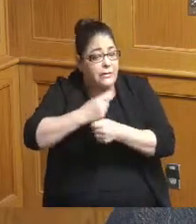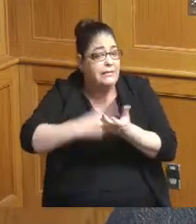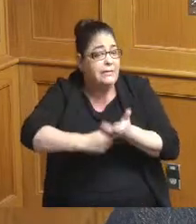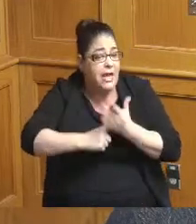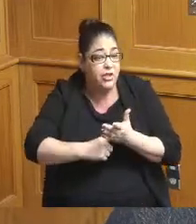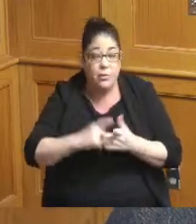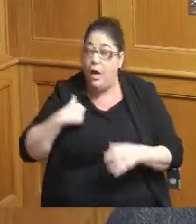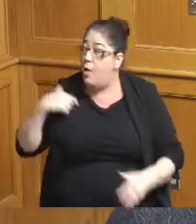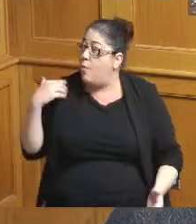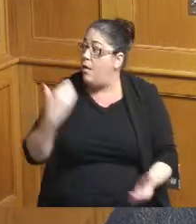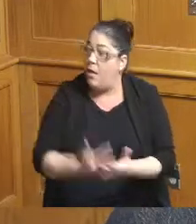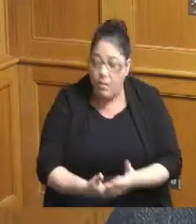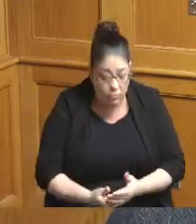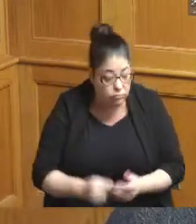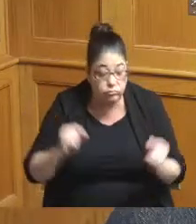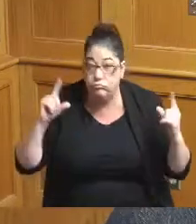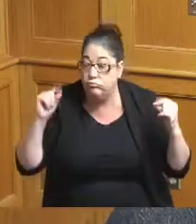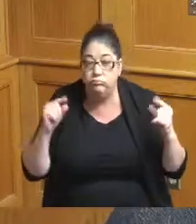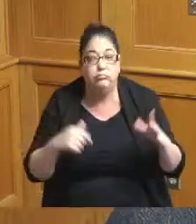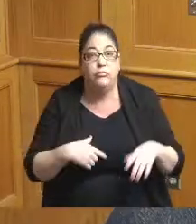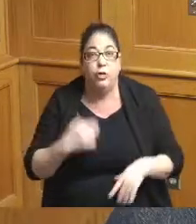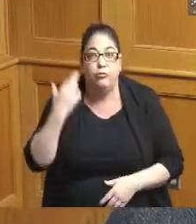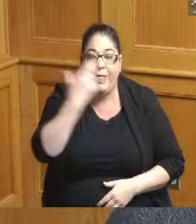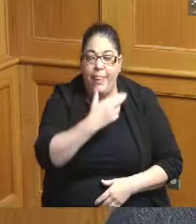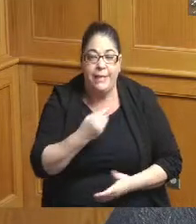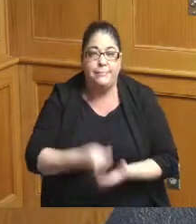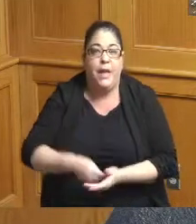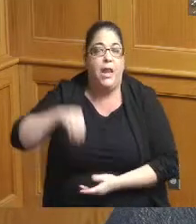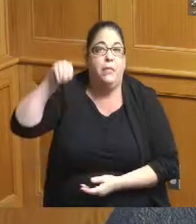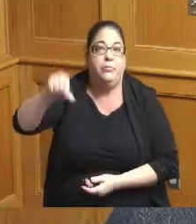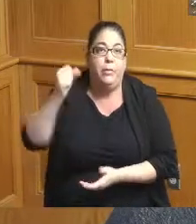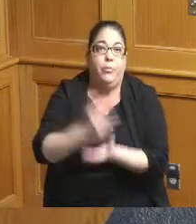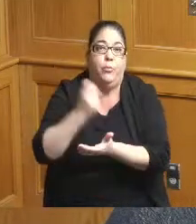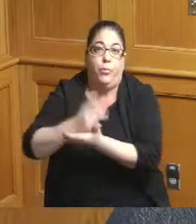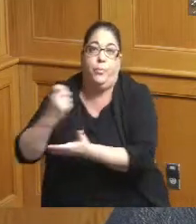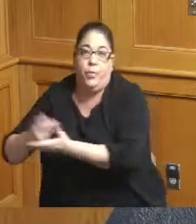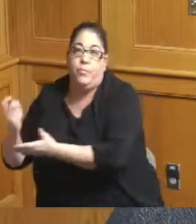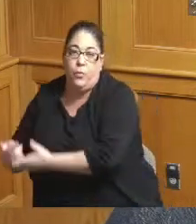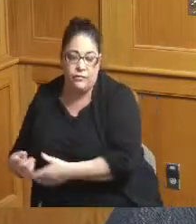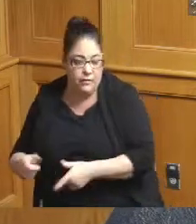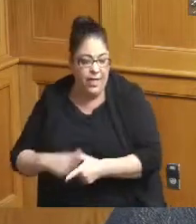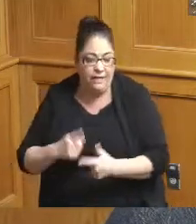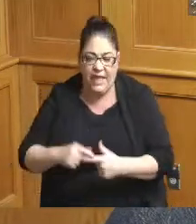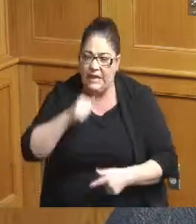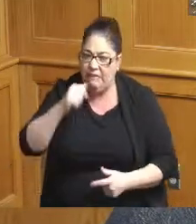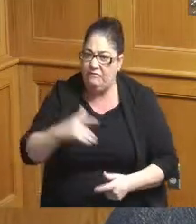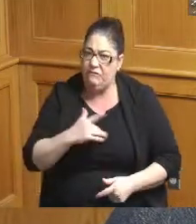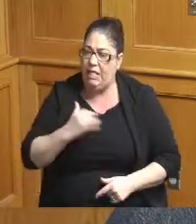just speeding that money out of here so quickly it just not did not feel right to me and that's why